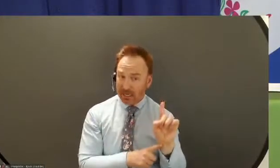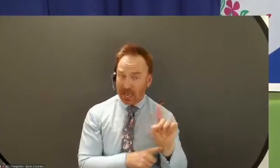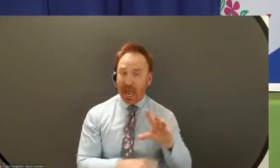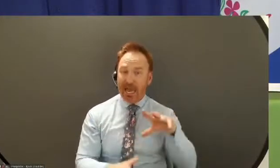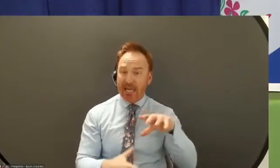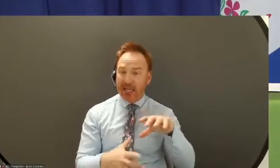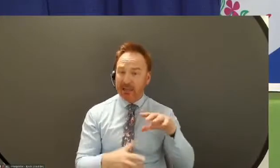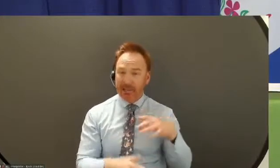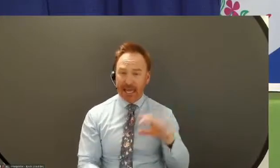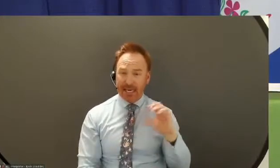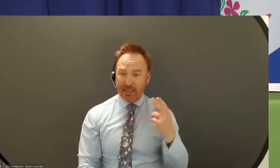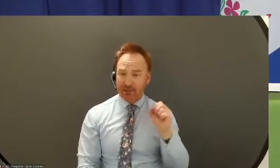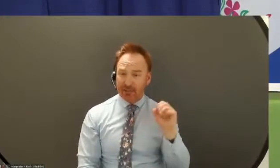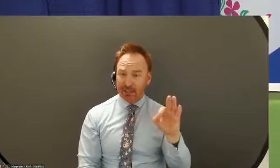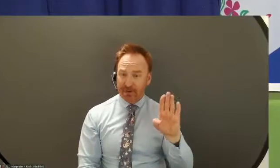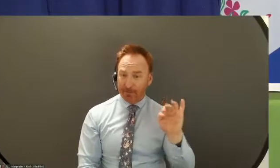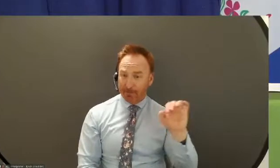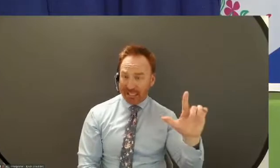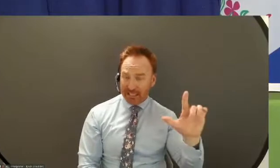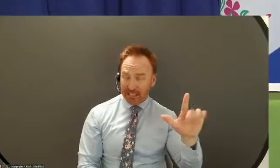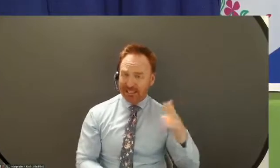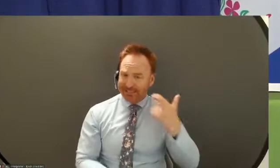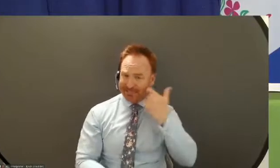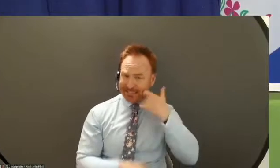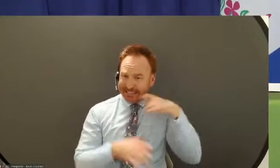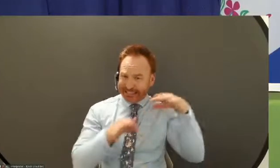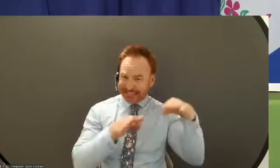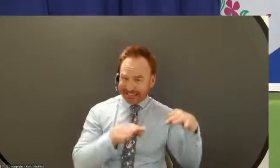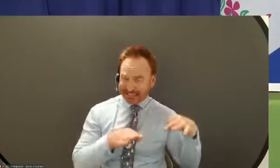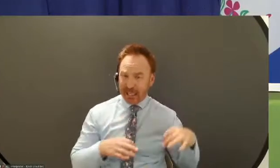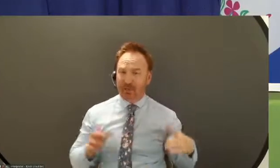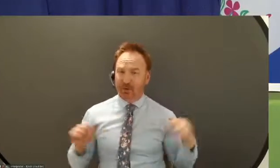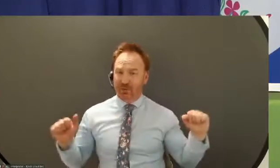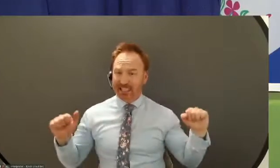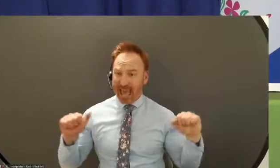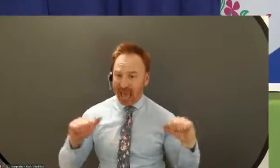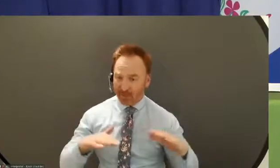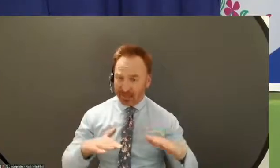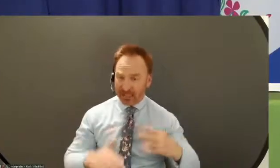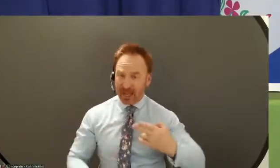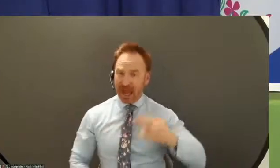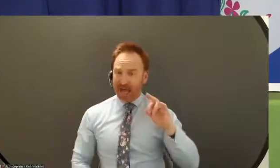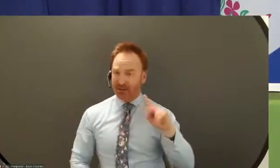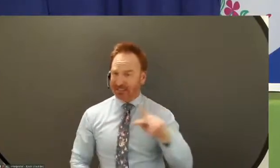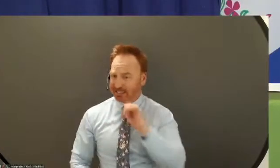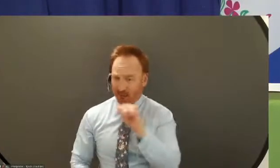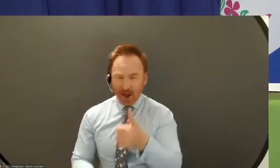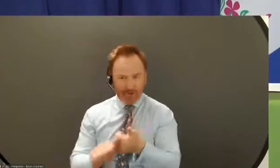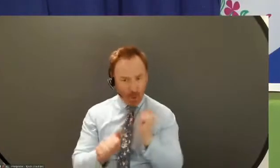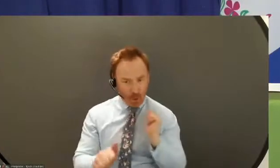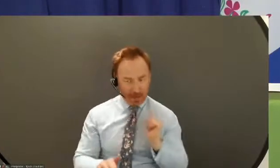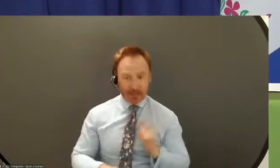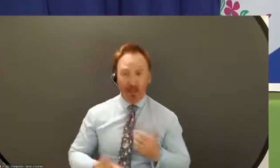between being overshot down and too exposed. We have some homework to do as